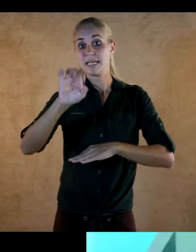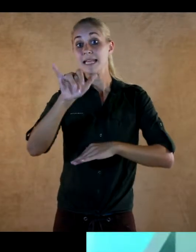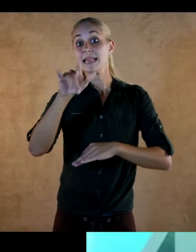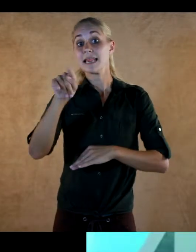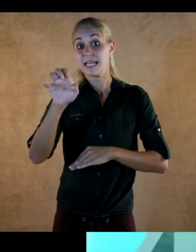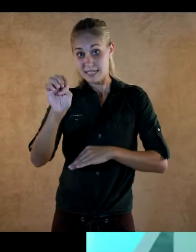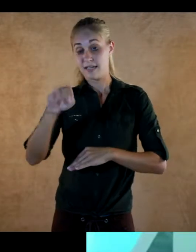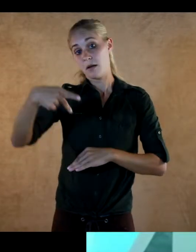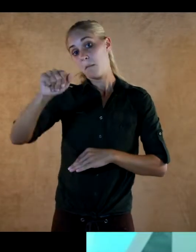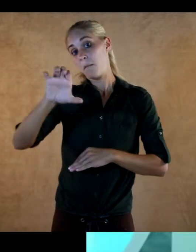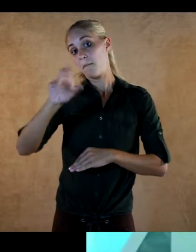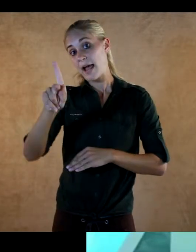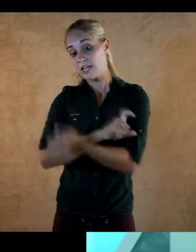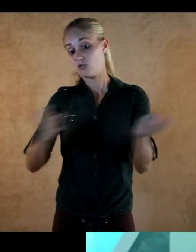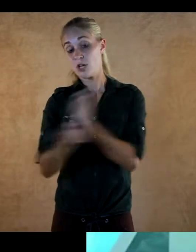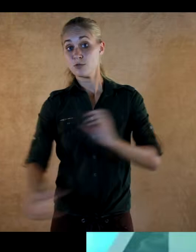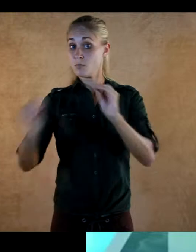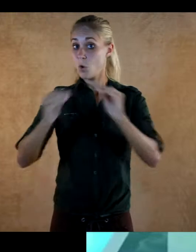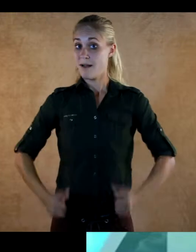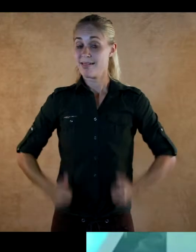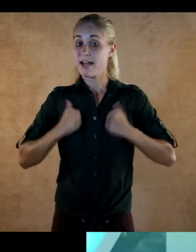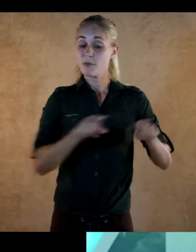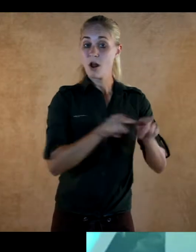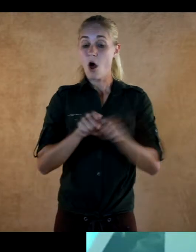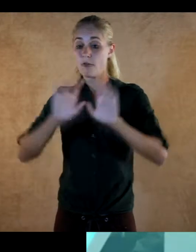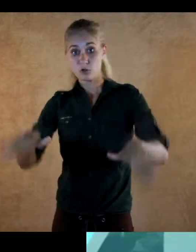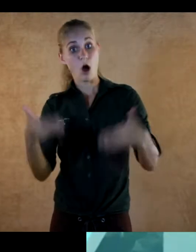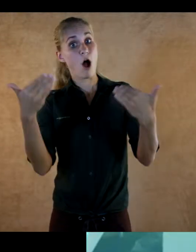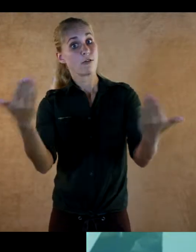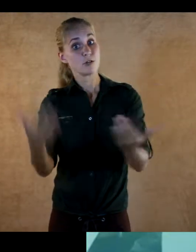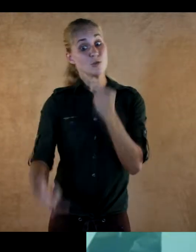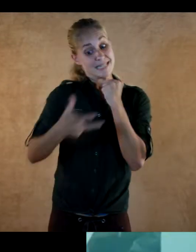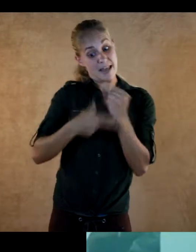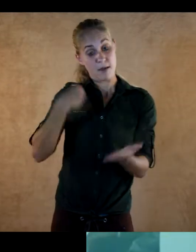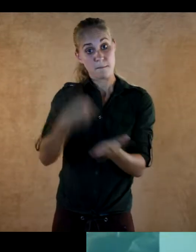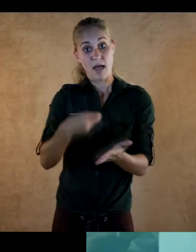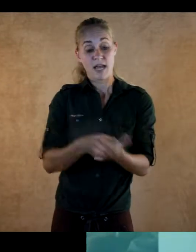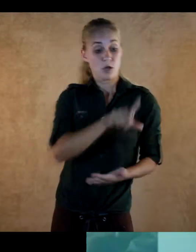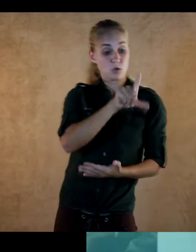Not only does this transform more lives, but it offers you a significant savings. 20% on a Party Pack.